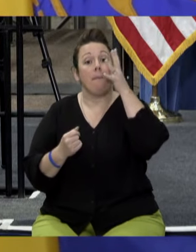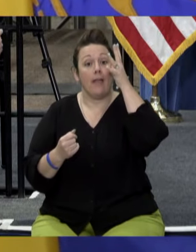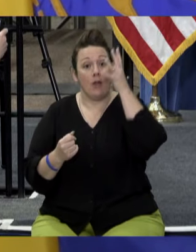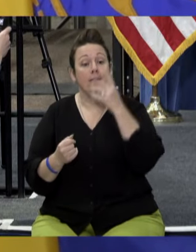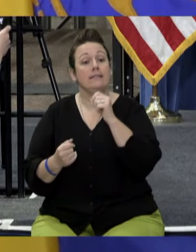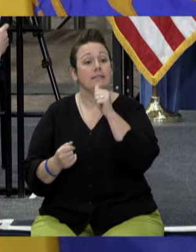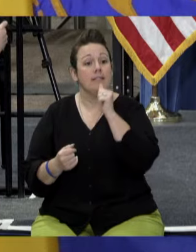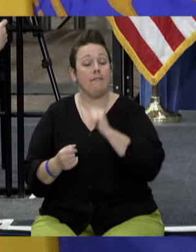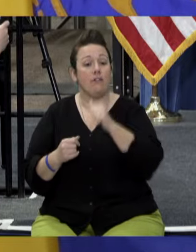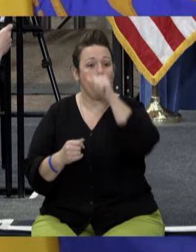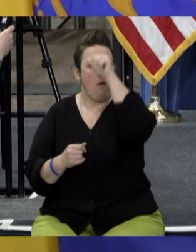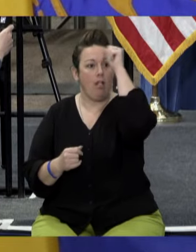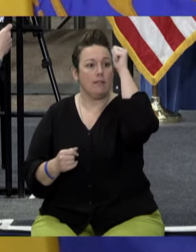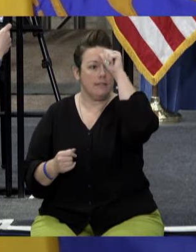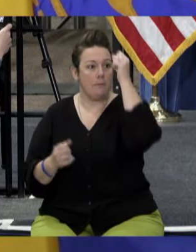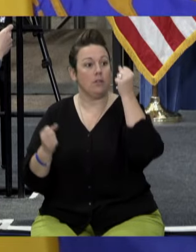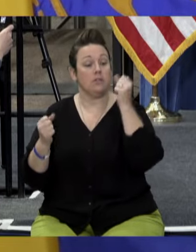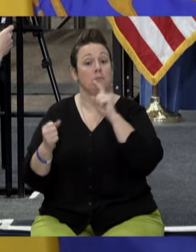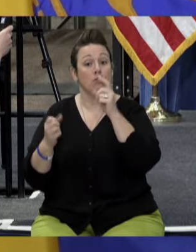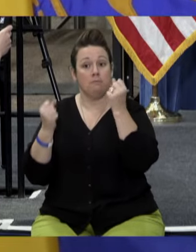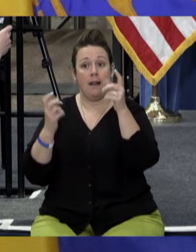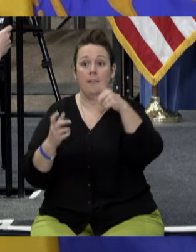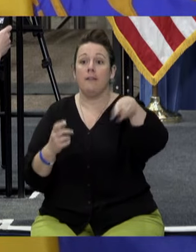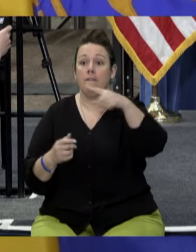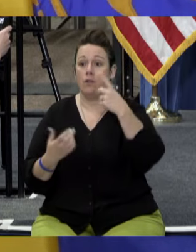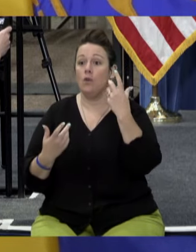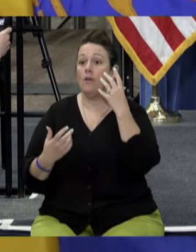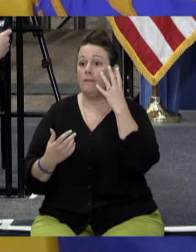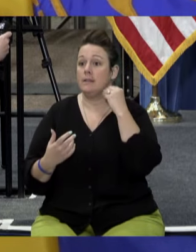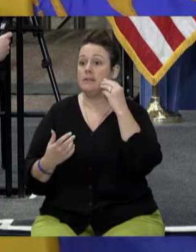and I'm sure that many of you in the audience have had that same experience within your same